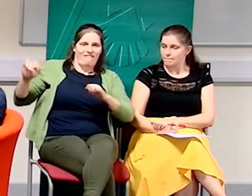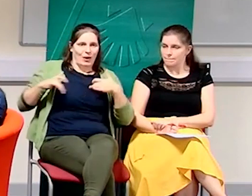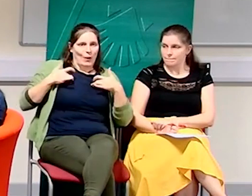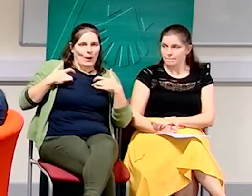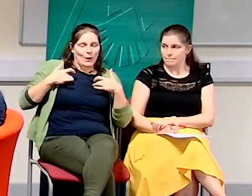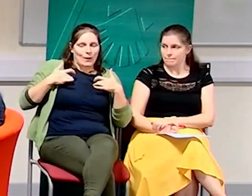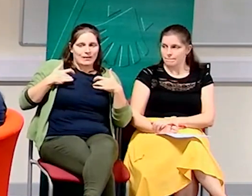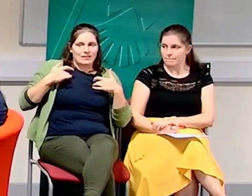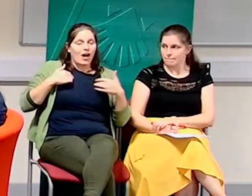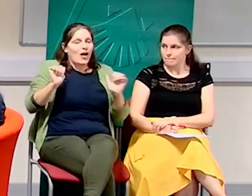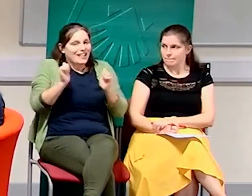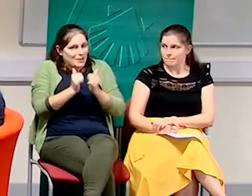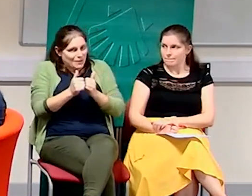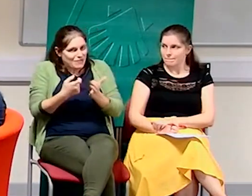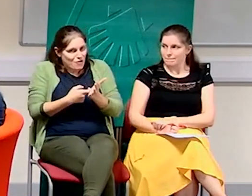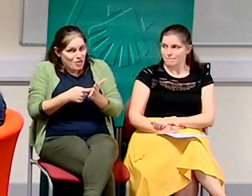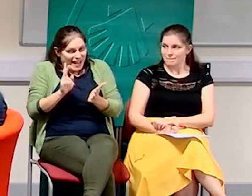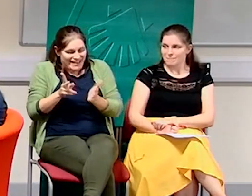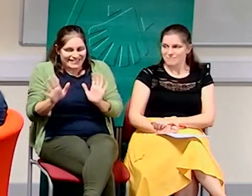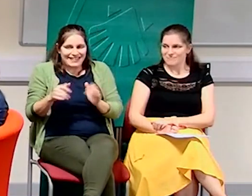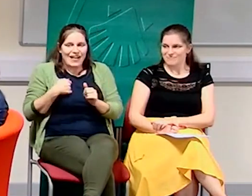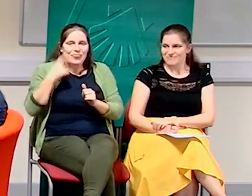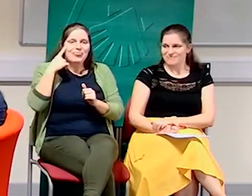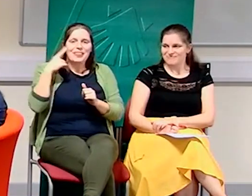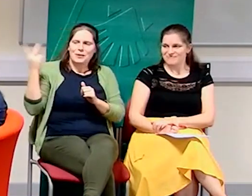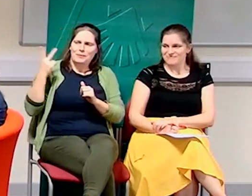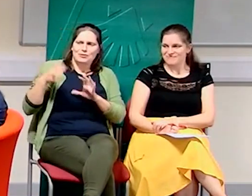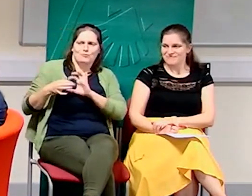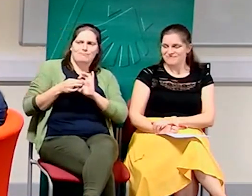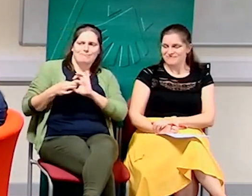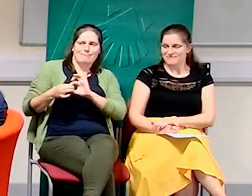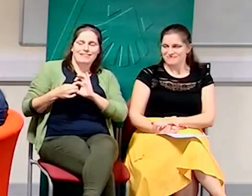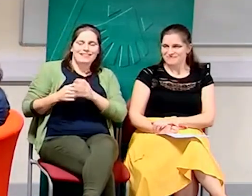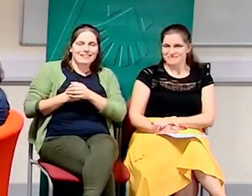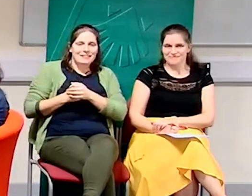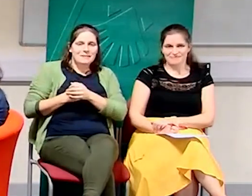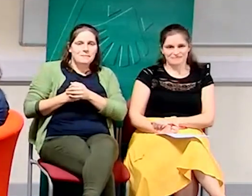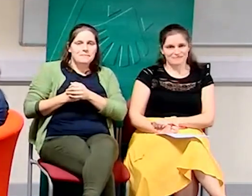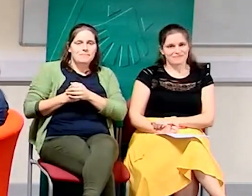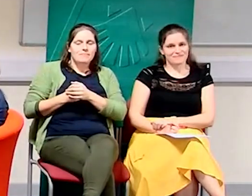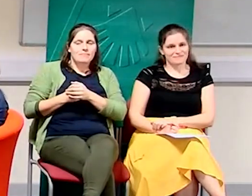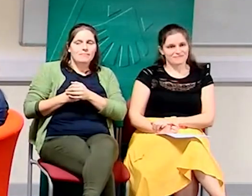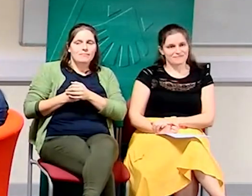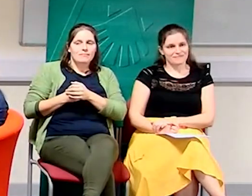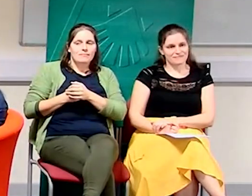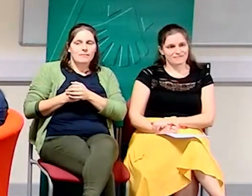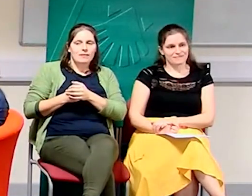agree with Ruth once again I think we should work together um what I hear from the SENCos